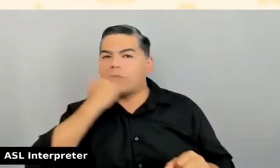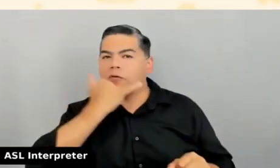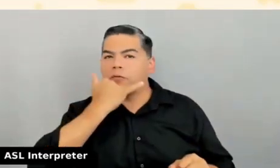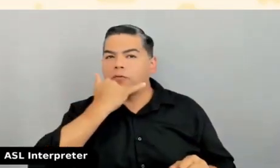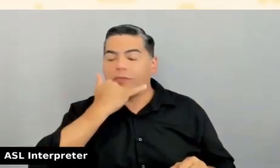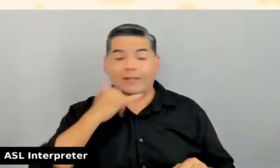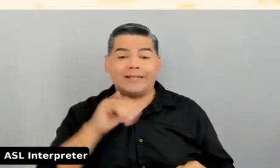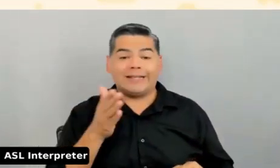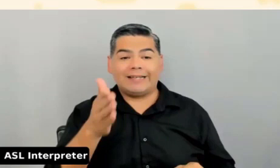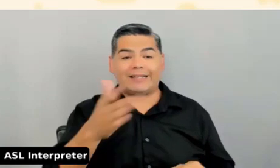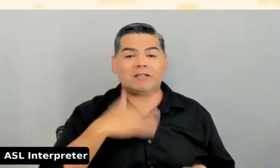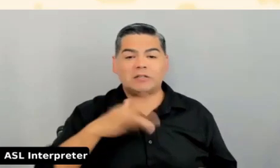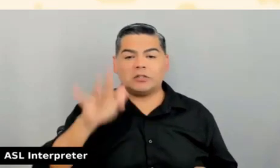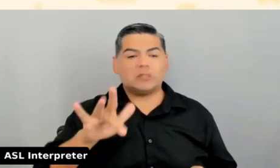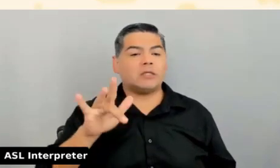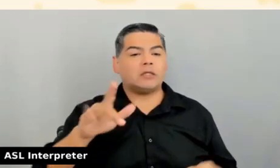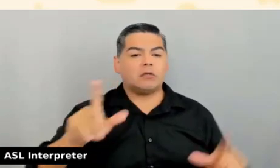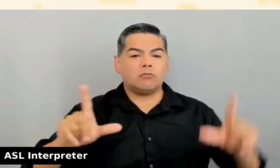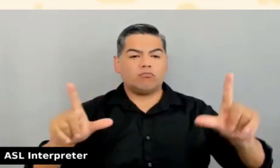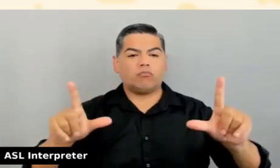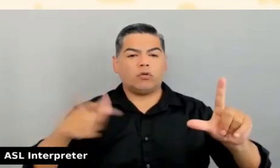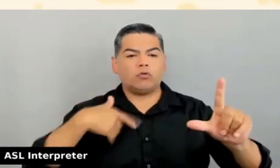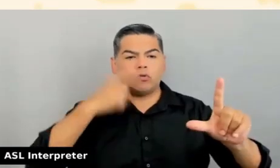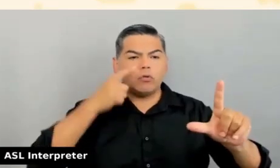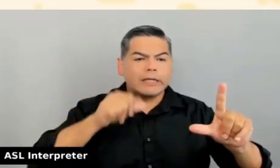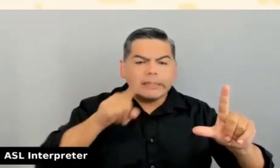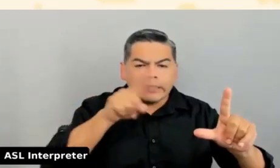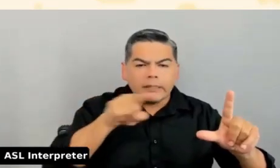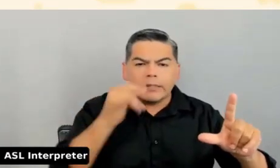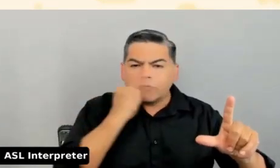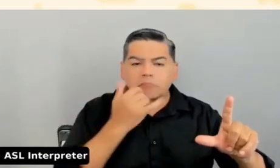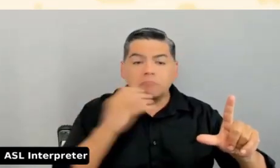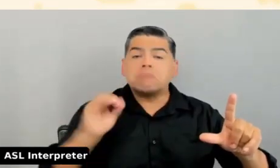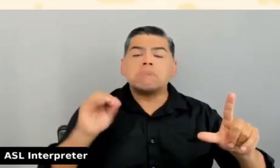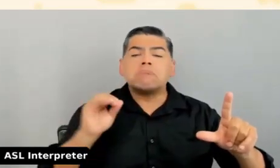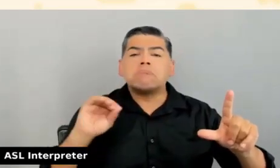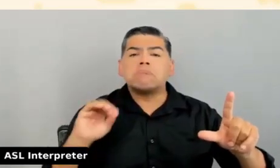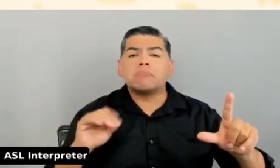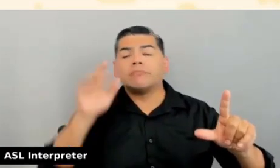Here we just go to the console and we see if there are any errors, which there are not. Great.